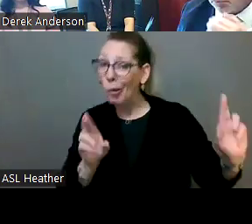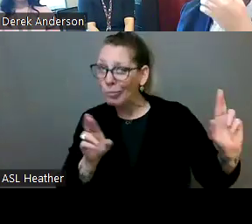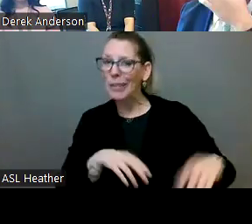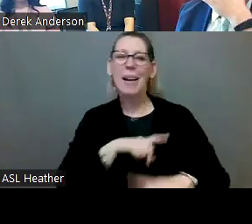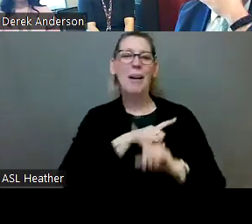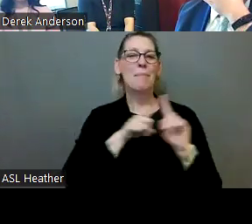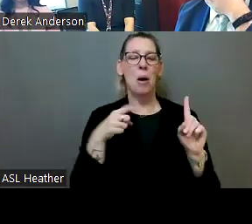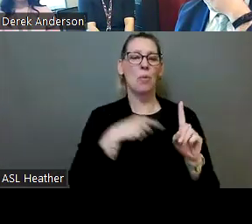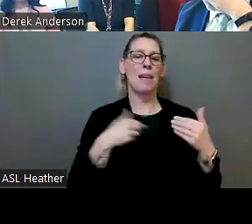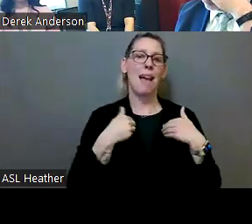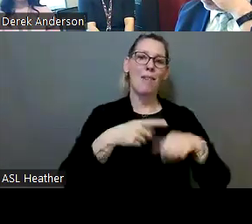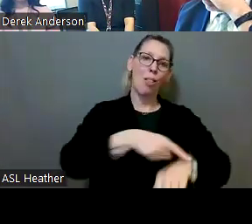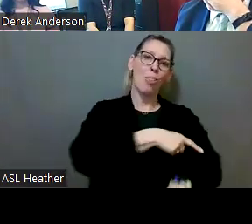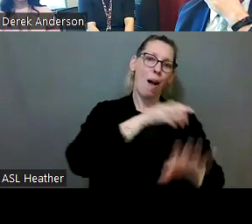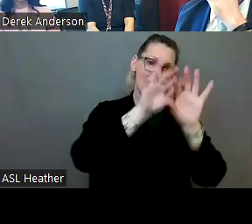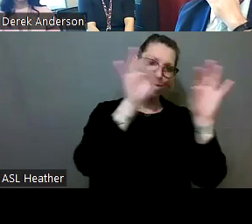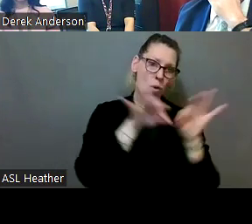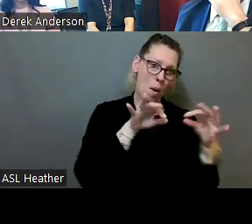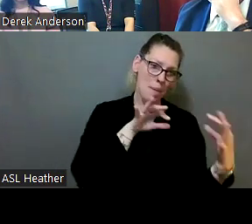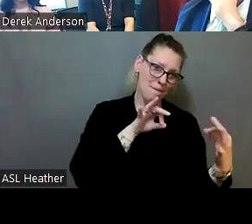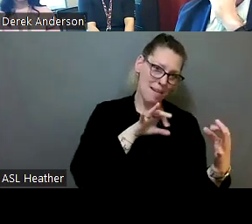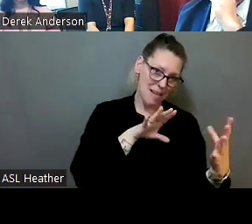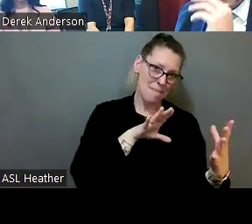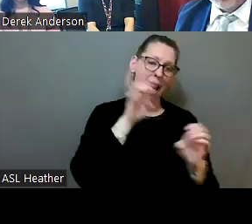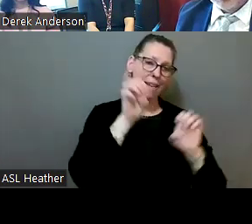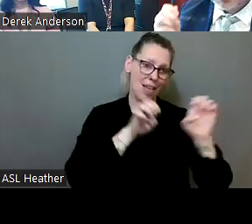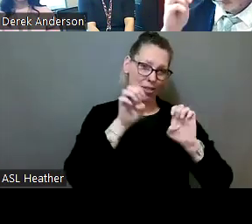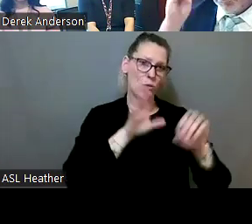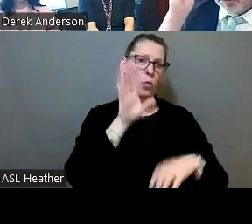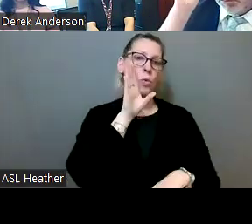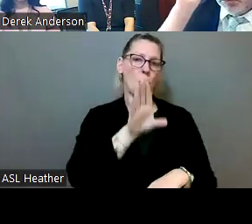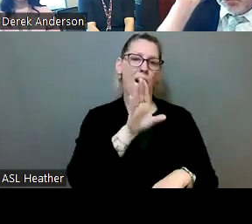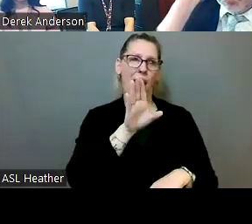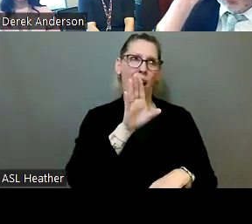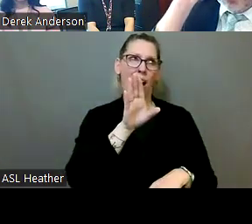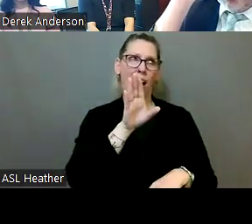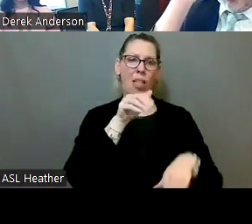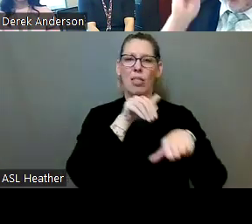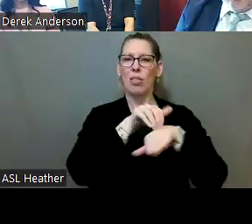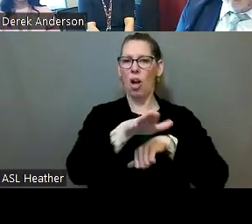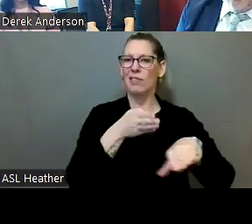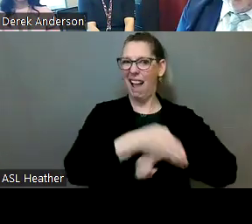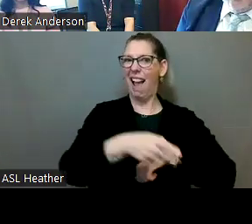a longer form feedback evaluation that will launch after you're out of the webinar and it